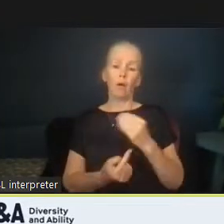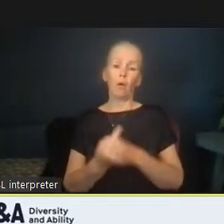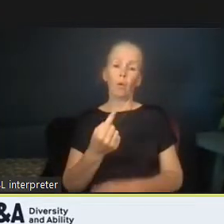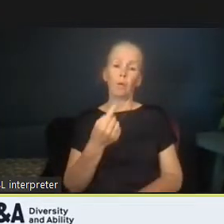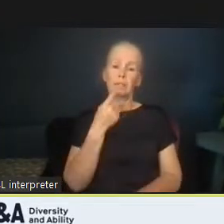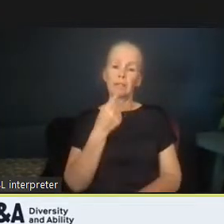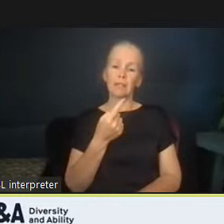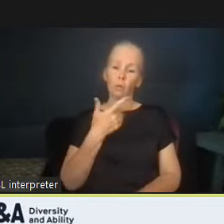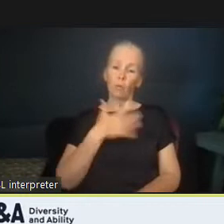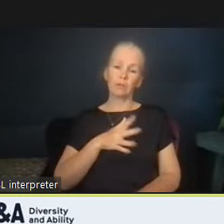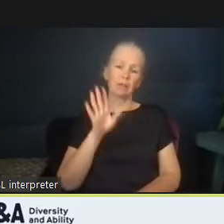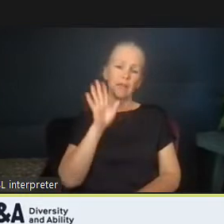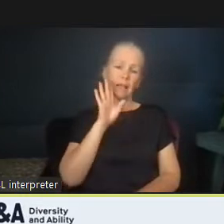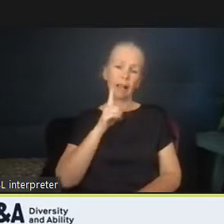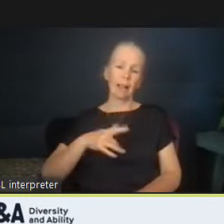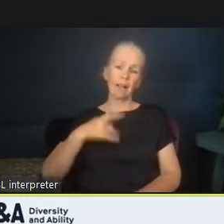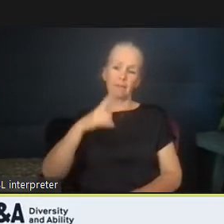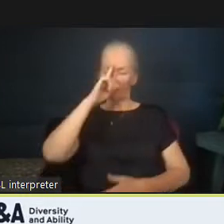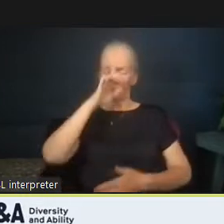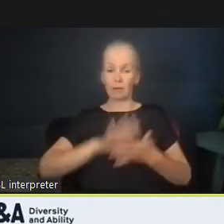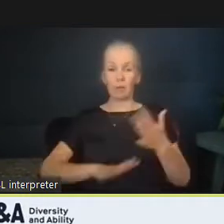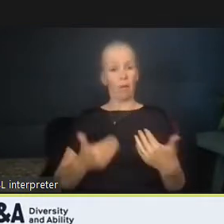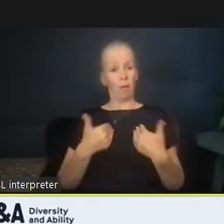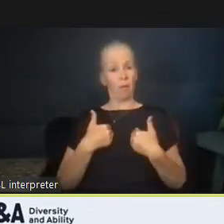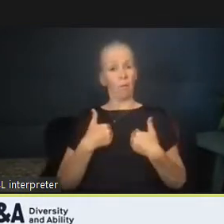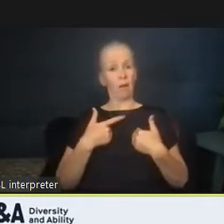if you want to hear lived experience about what I've, the way in which I frame things, they're